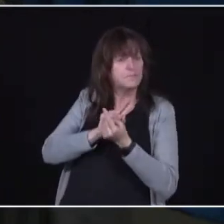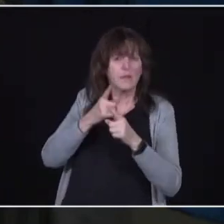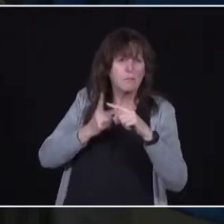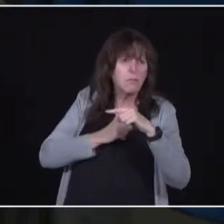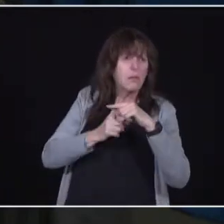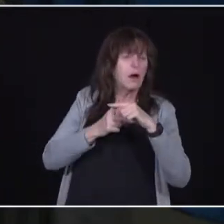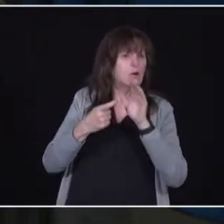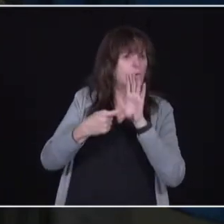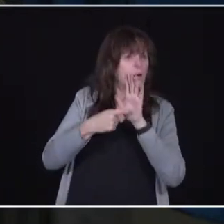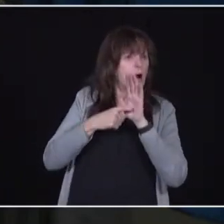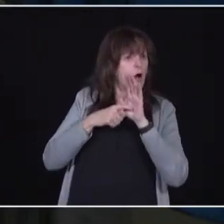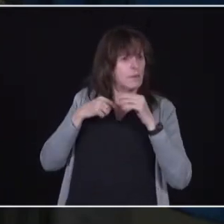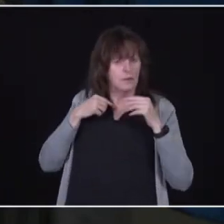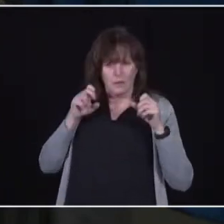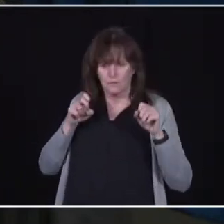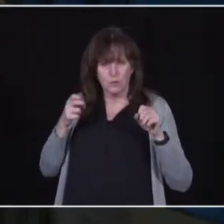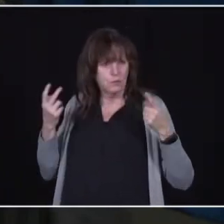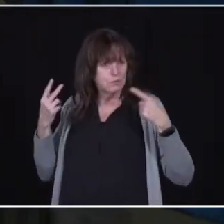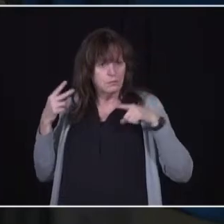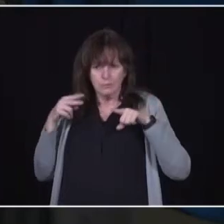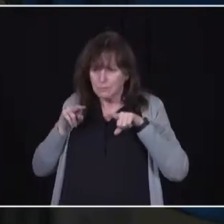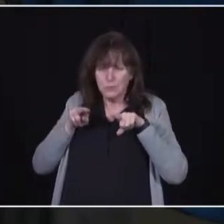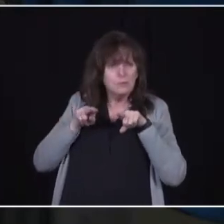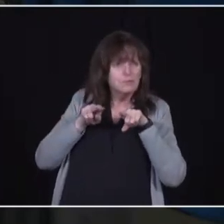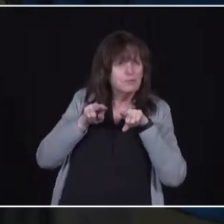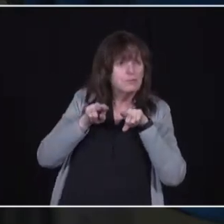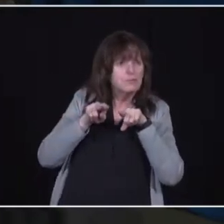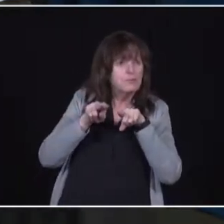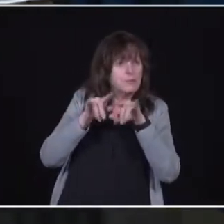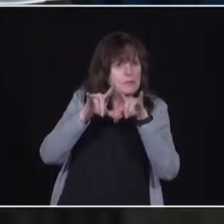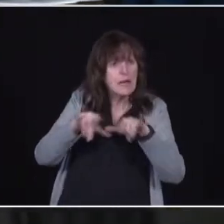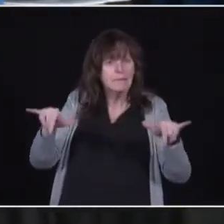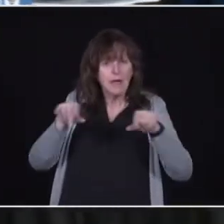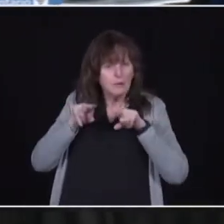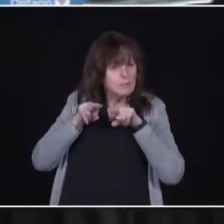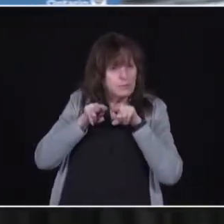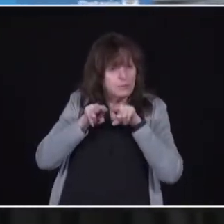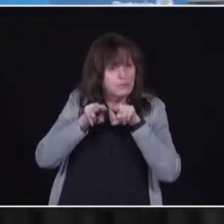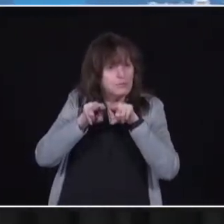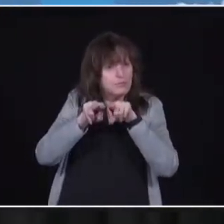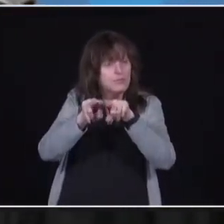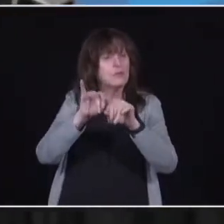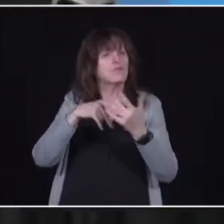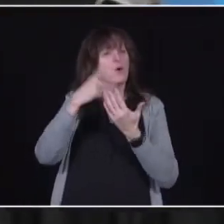are turning the corner and staying vigilant and making sure we are ready for anything that comes.